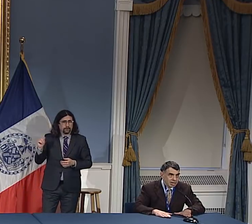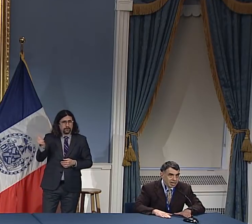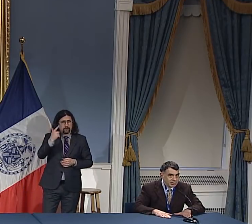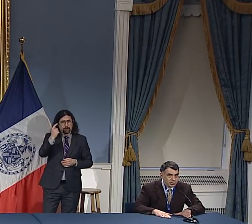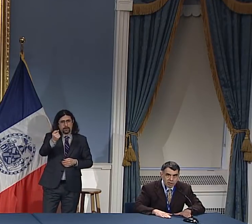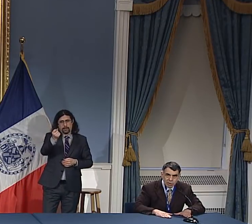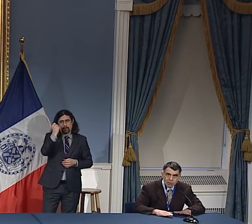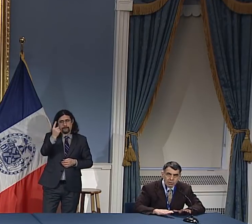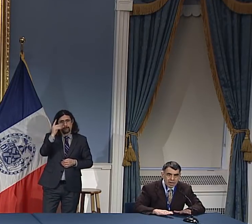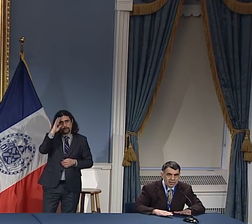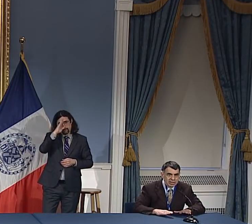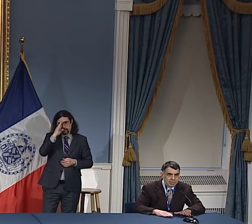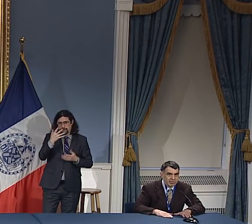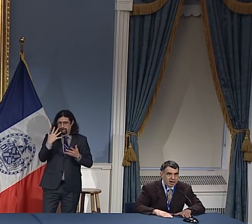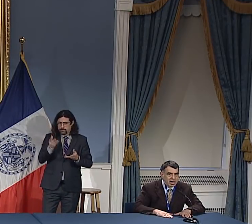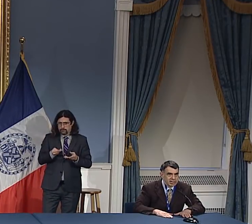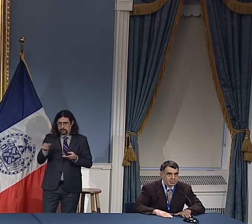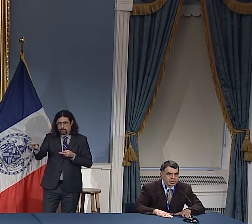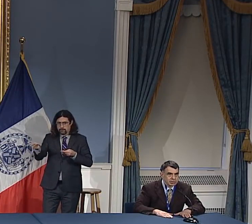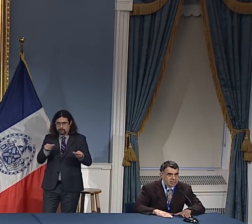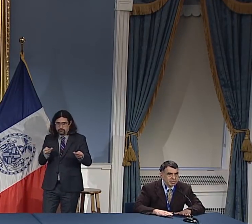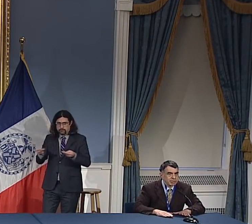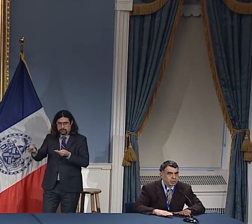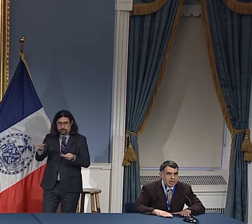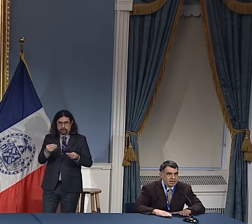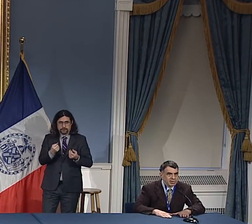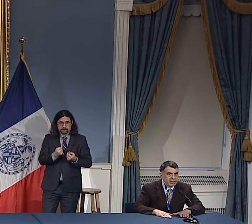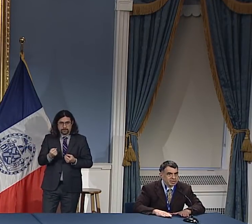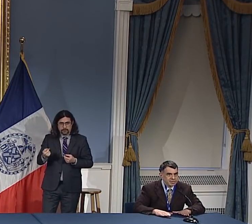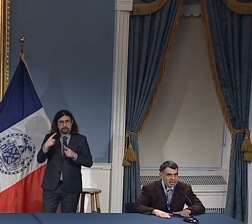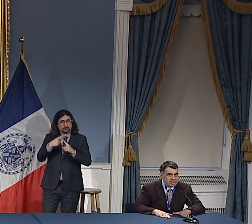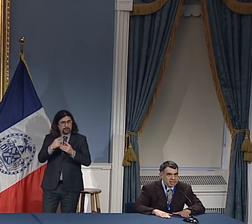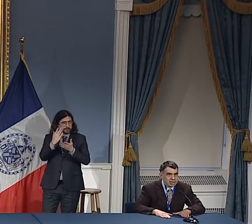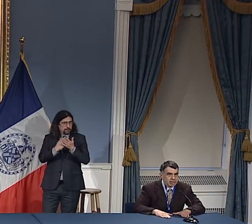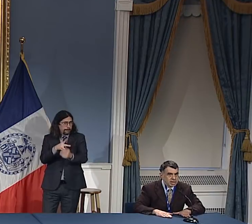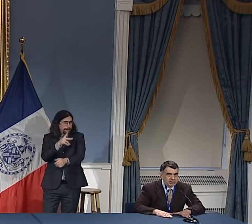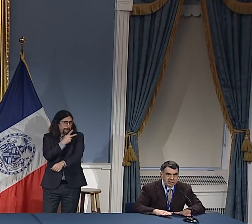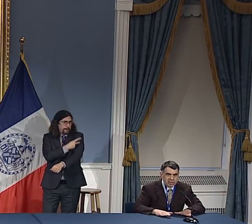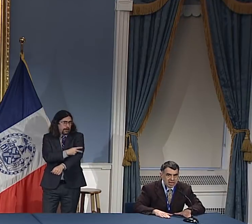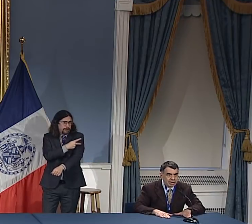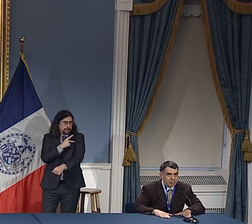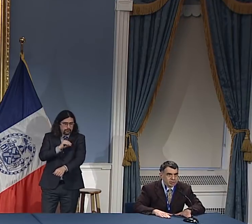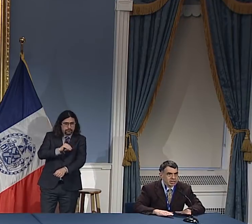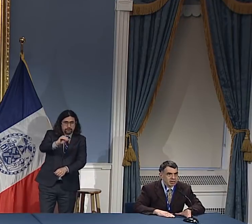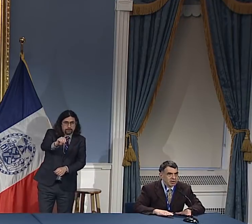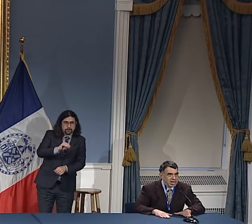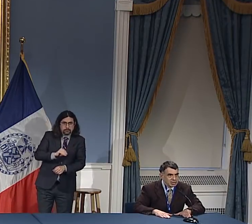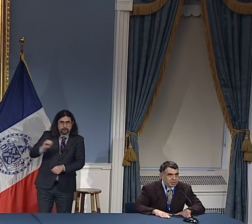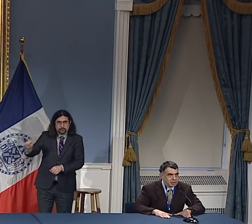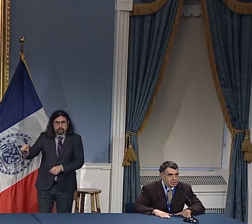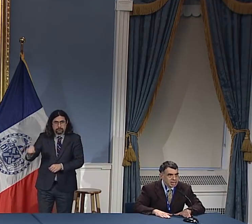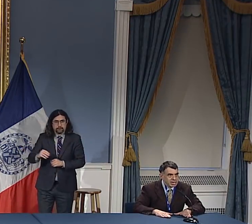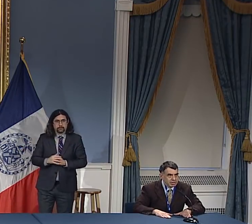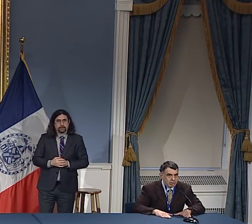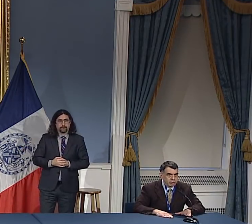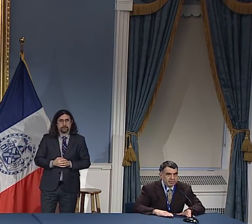DEMYSTIFY, AS THE MAYOR HAS ASKED. ALL OF URO 1 1 HOSPITALS HAVE ALREADY BEEN MOVING PSUPLESI AND MOVING PATIENTS. SO, SOME OF OUR